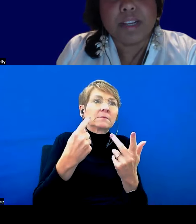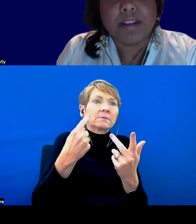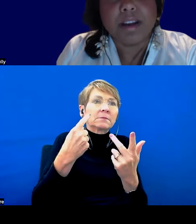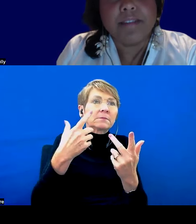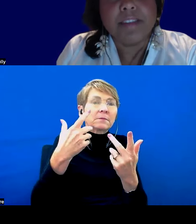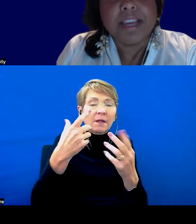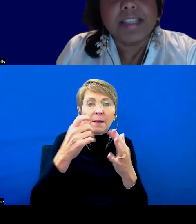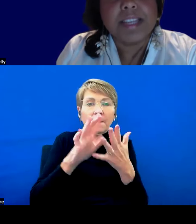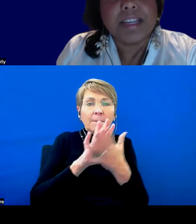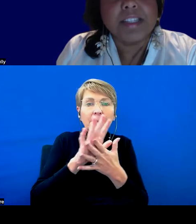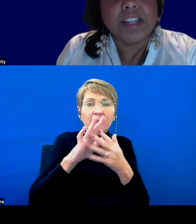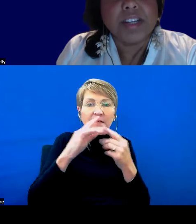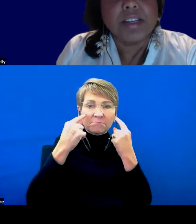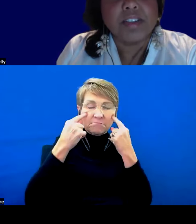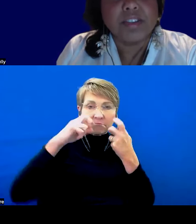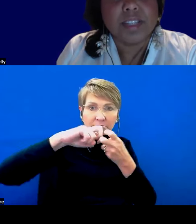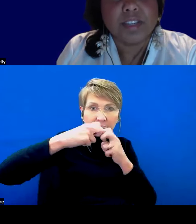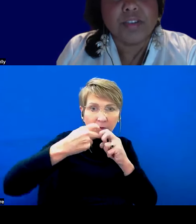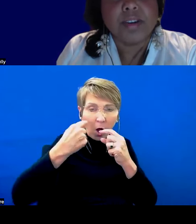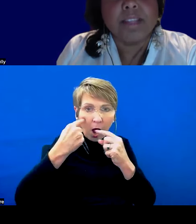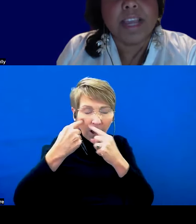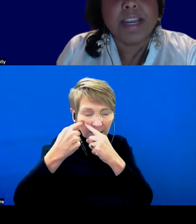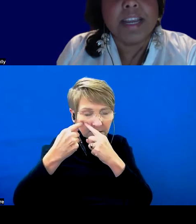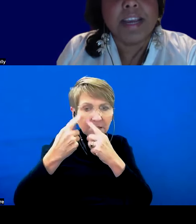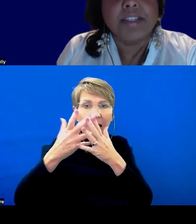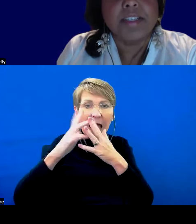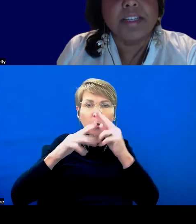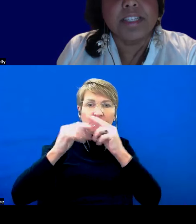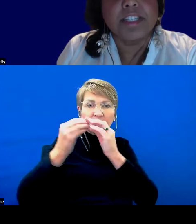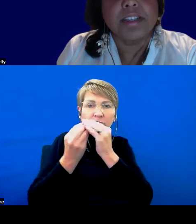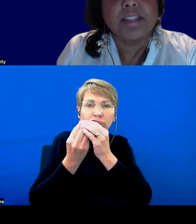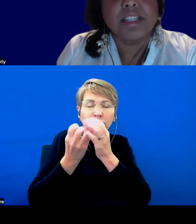in life seen in certain syndromes and inherited conditions such as